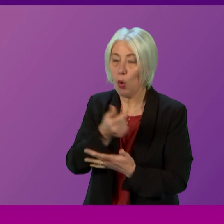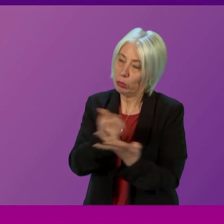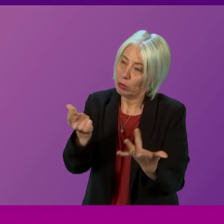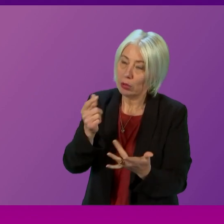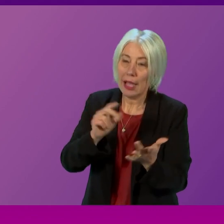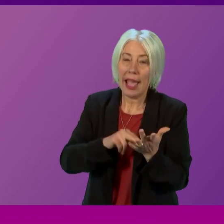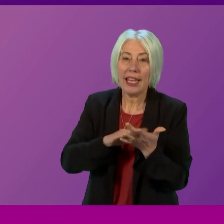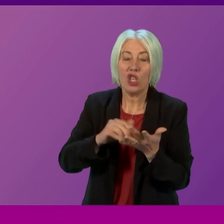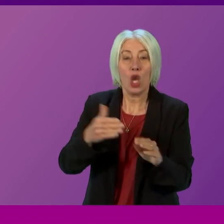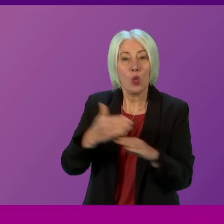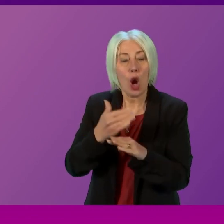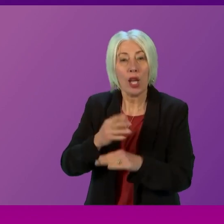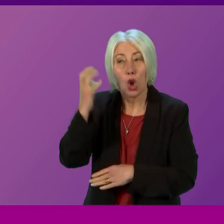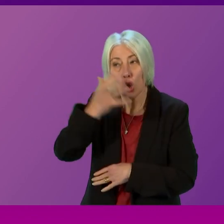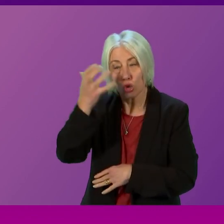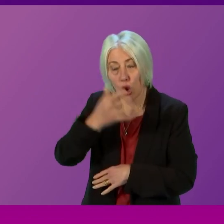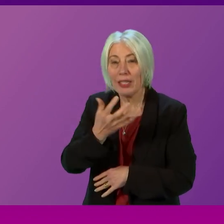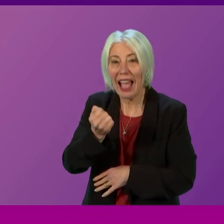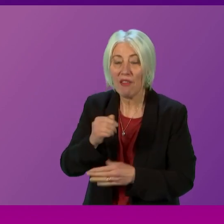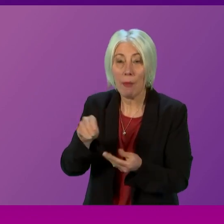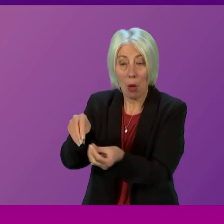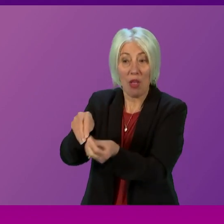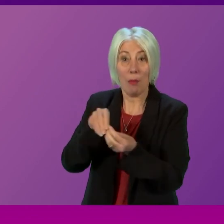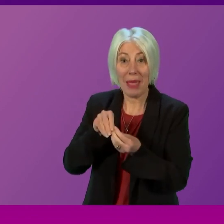that national health service workers continue to have about the pay deal that is on offer in